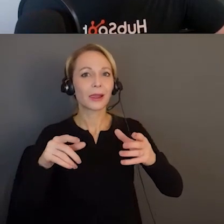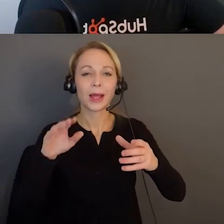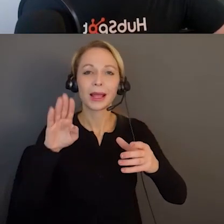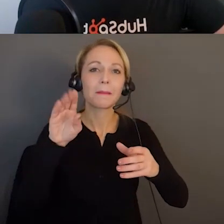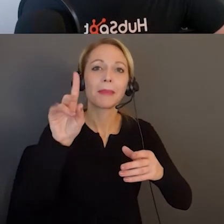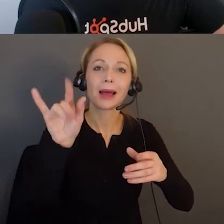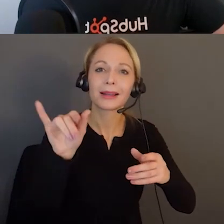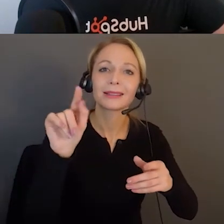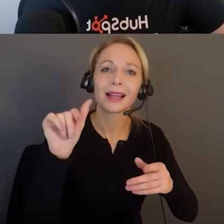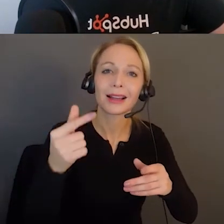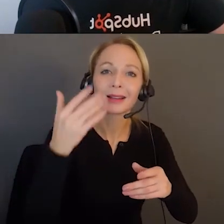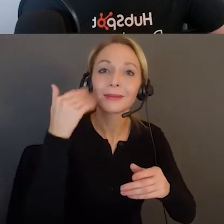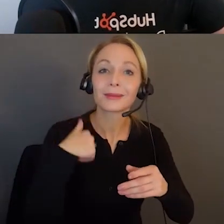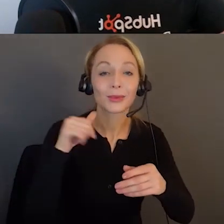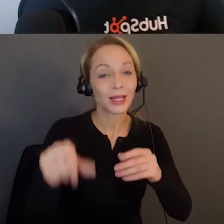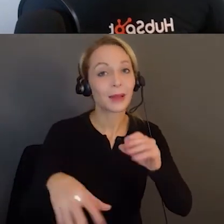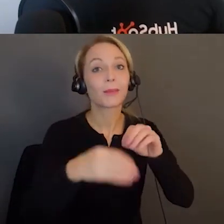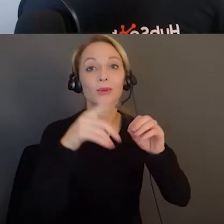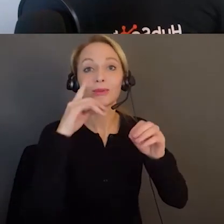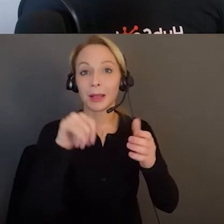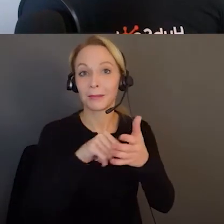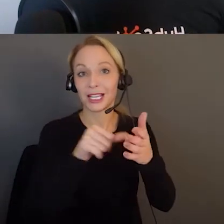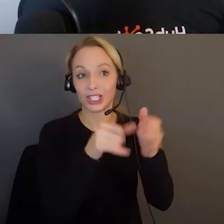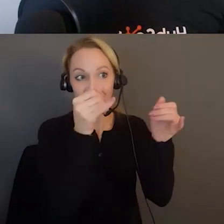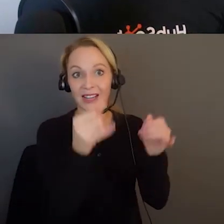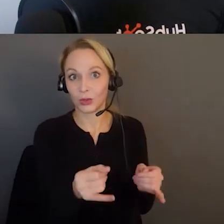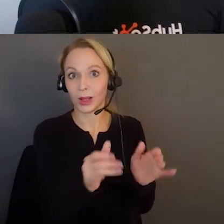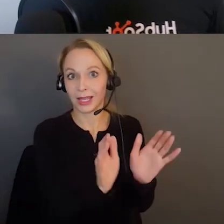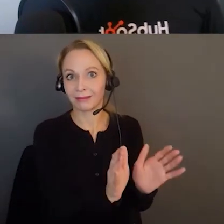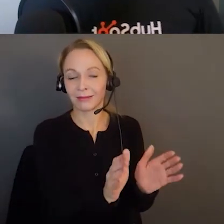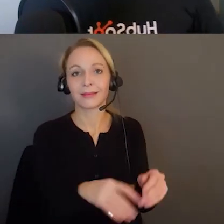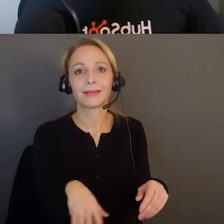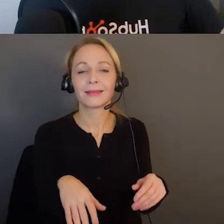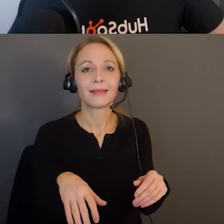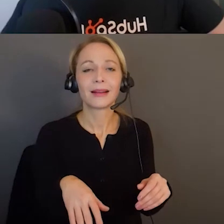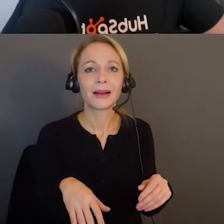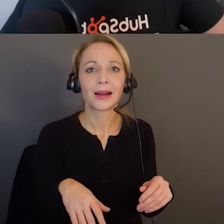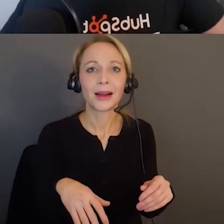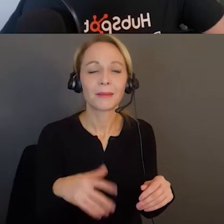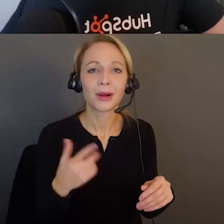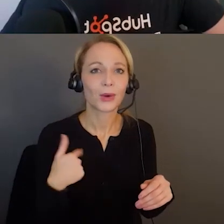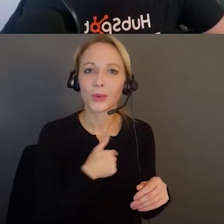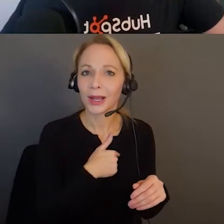BECAUSE WE CAN POST FOR THE PAGE INDIVIDUALLY BUT WE